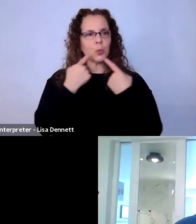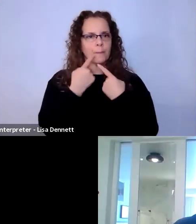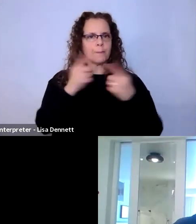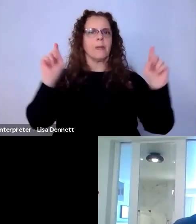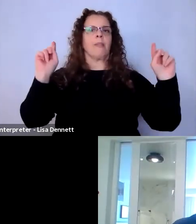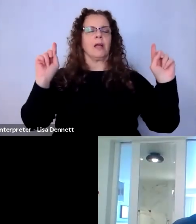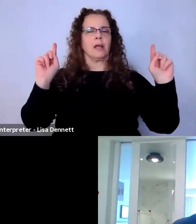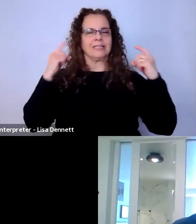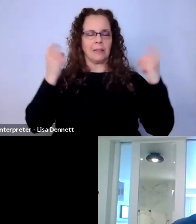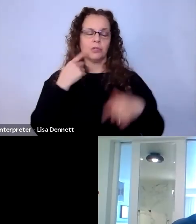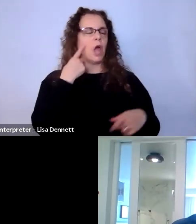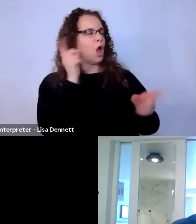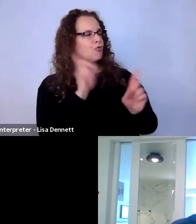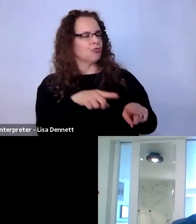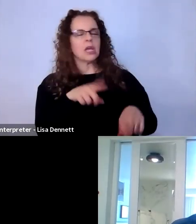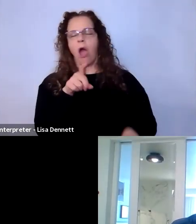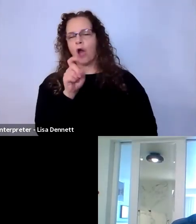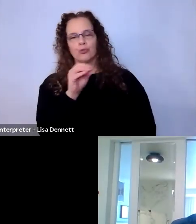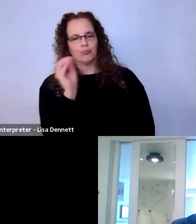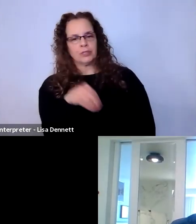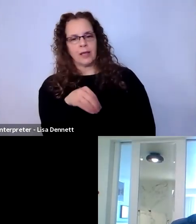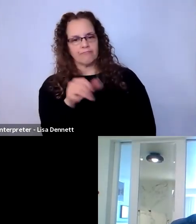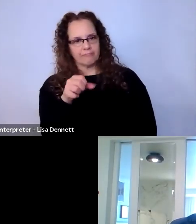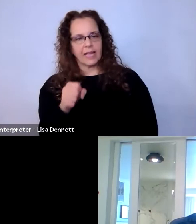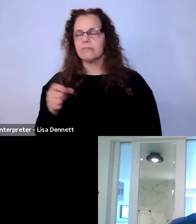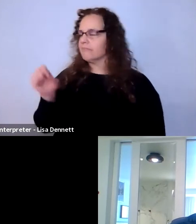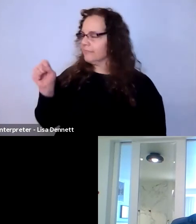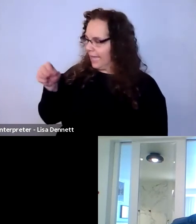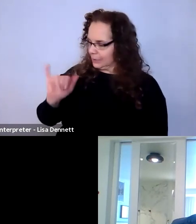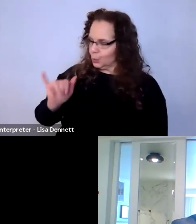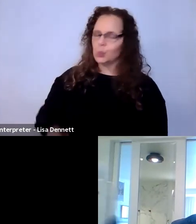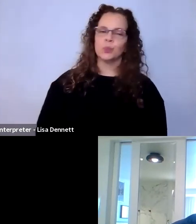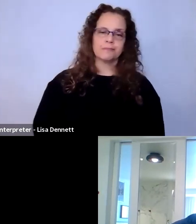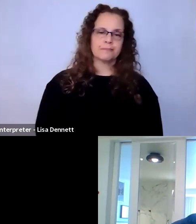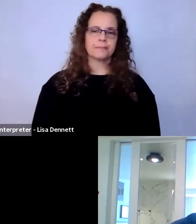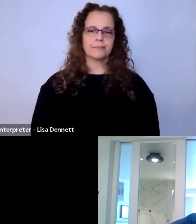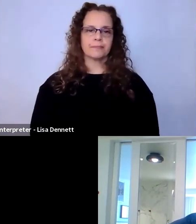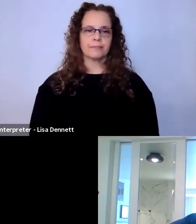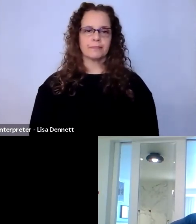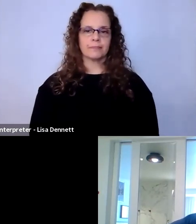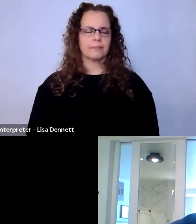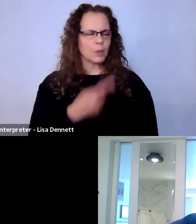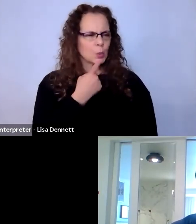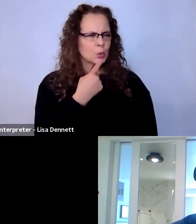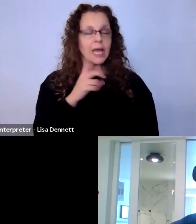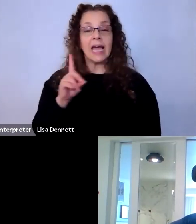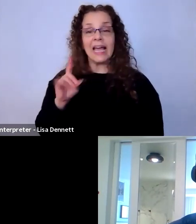agree 100% of that you know that part and. Jennison Asuncion: I said.